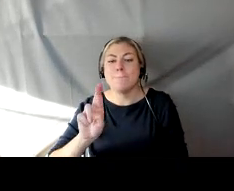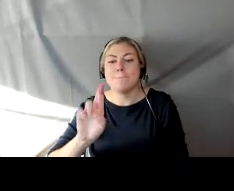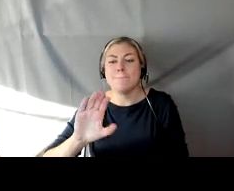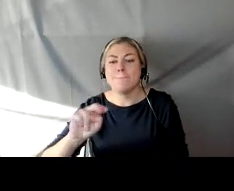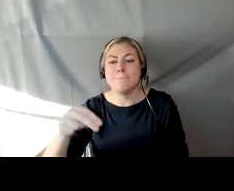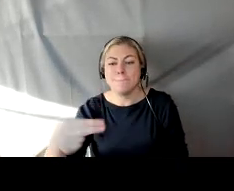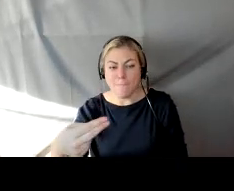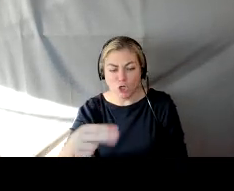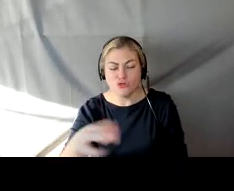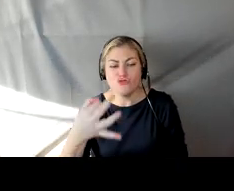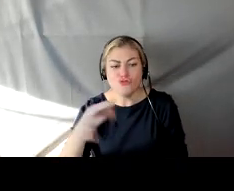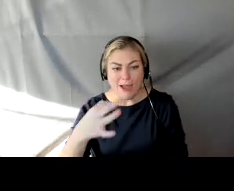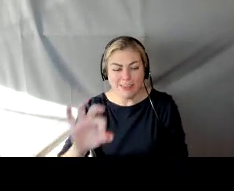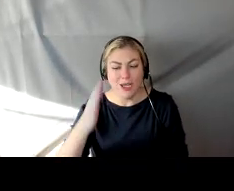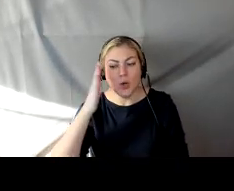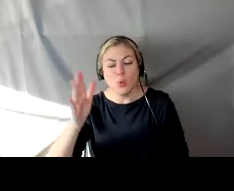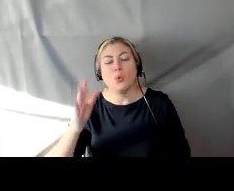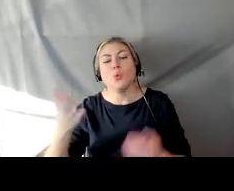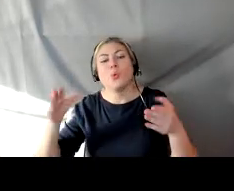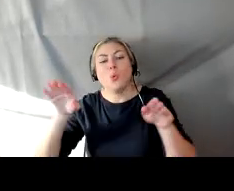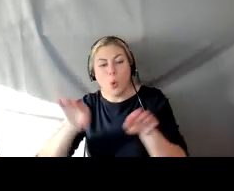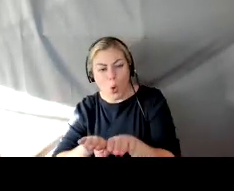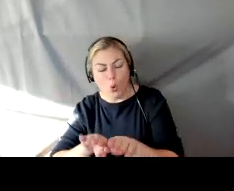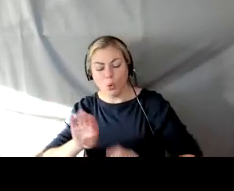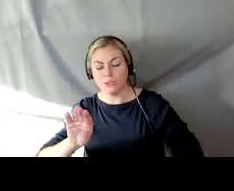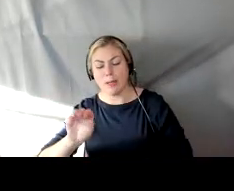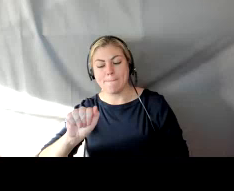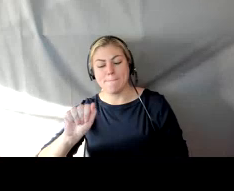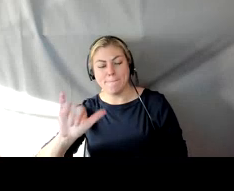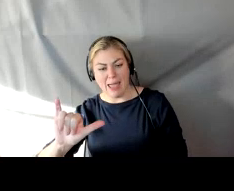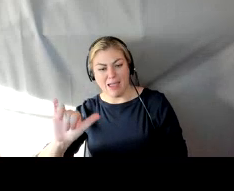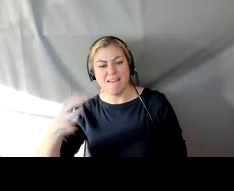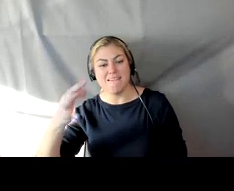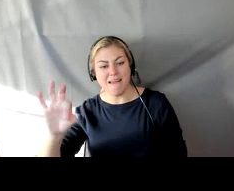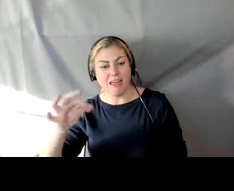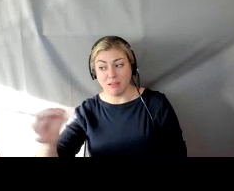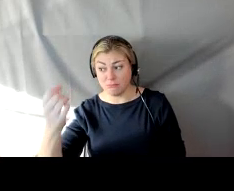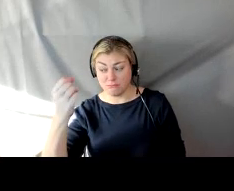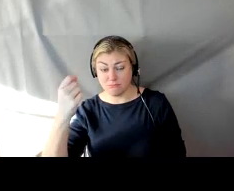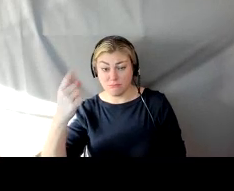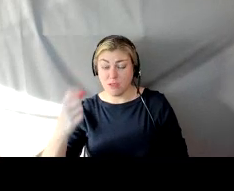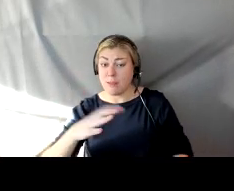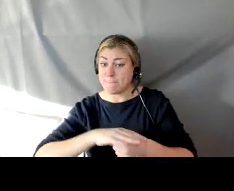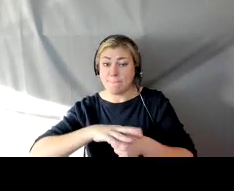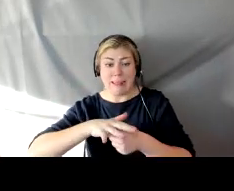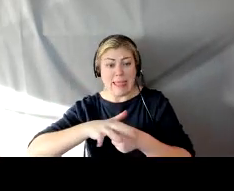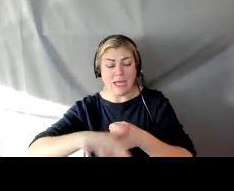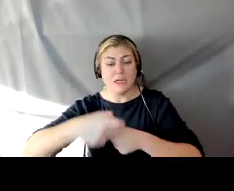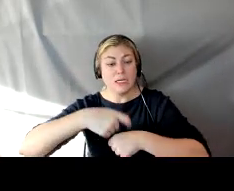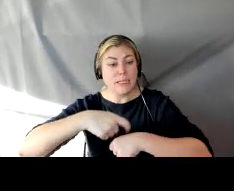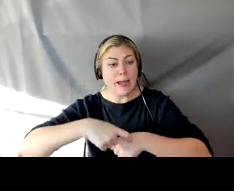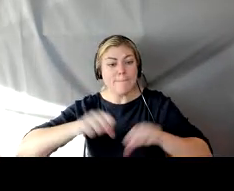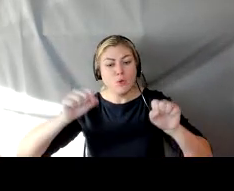So you have plenty of time to provide thoughts through that portal on our